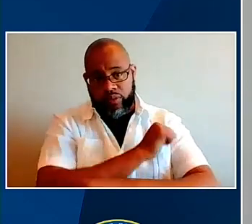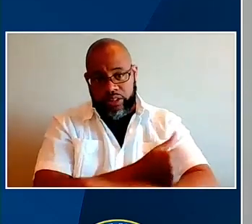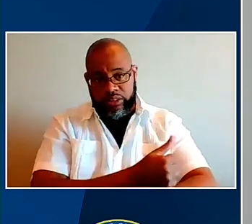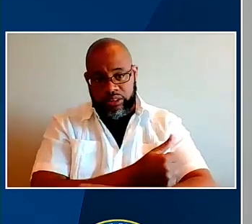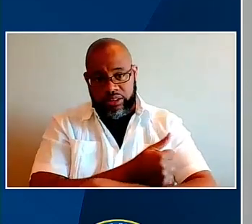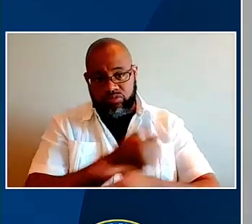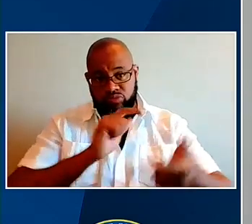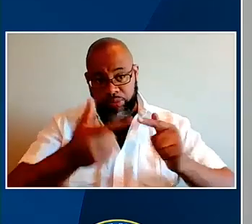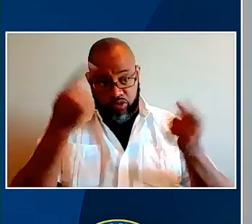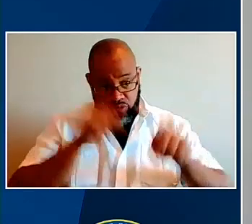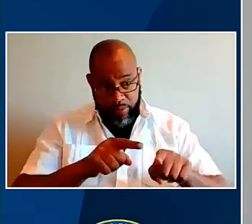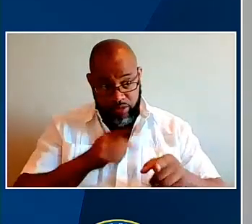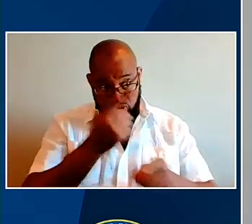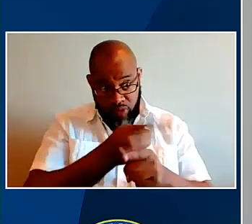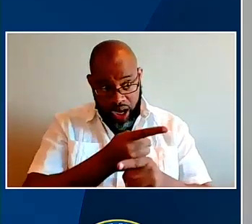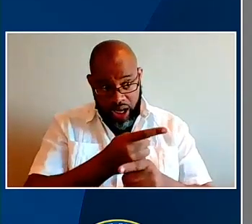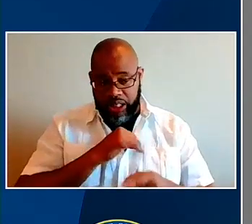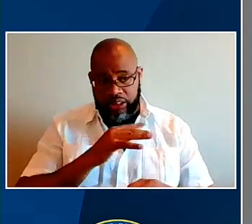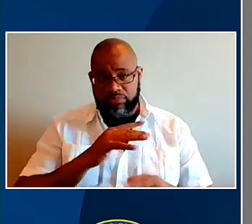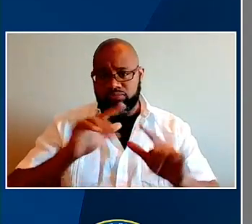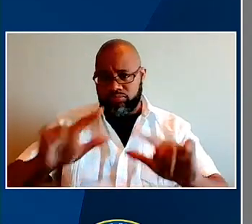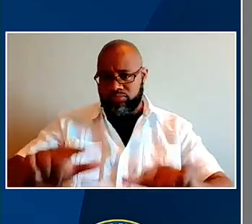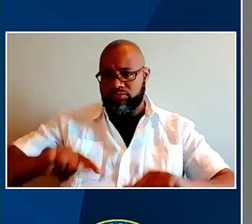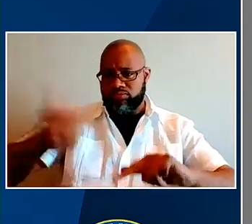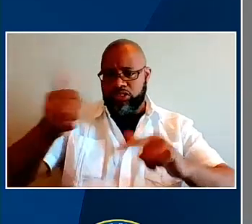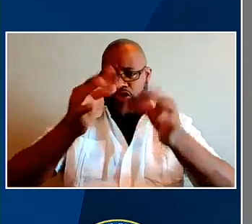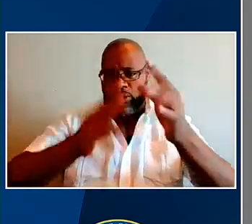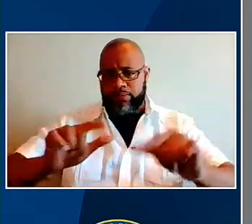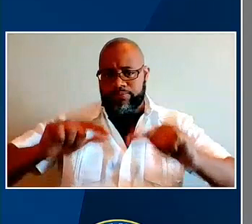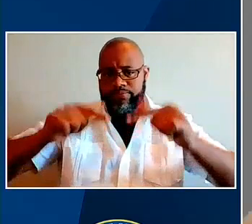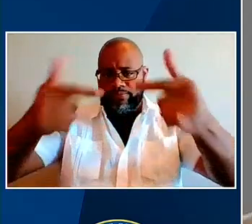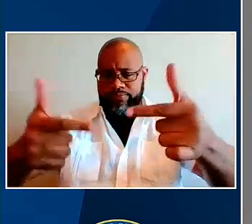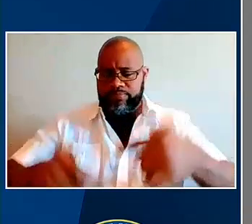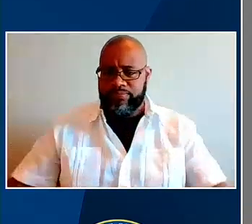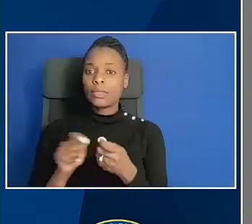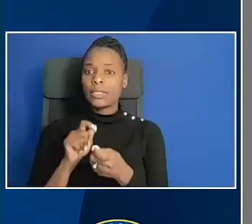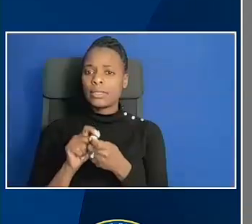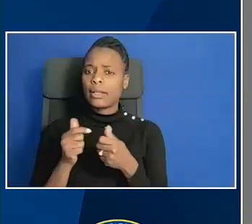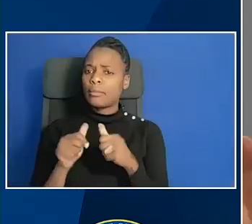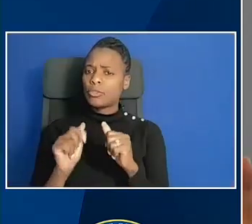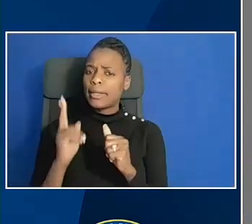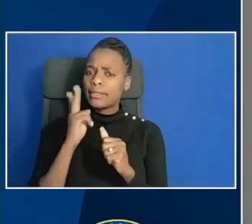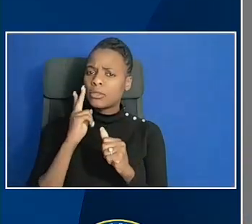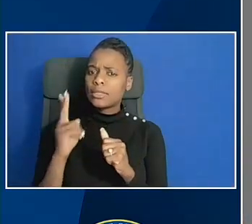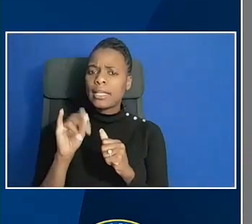agreement. Correct? We're not talking about. No, exactly. And I'm trying to see if these are put together or if it's separated.